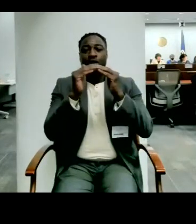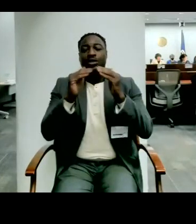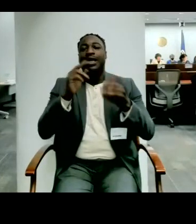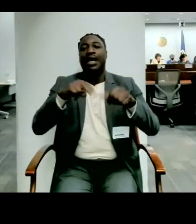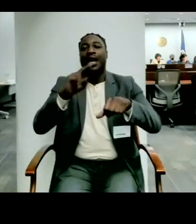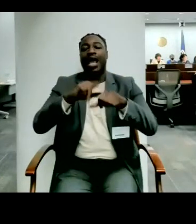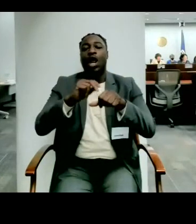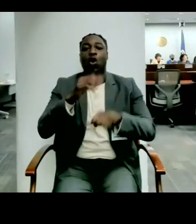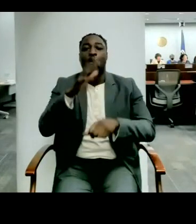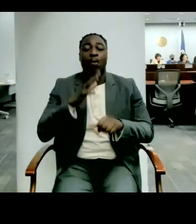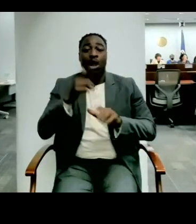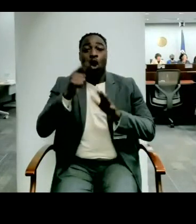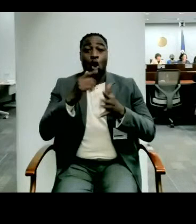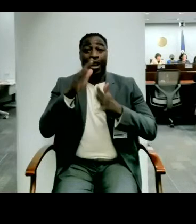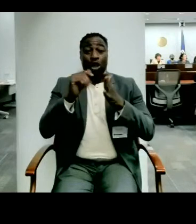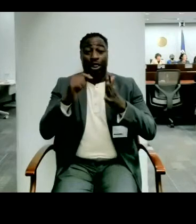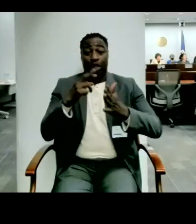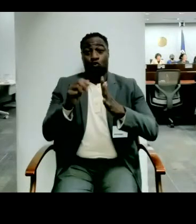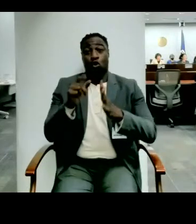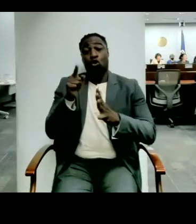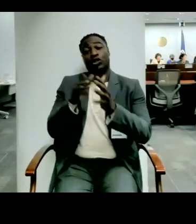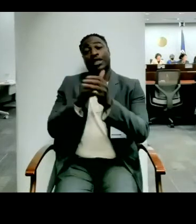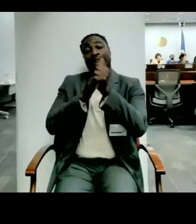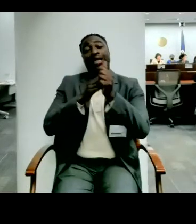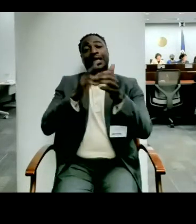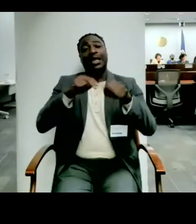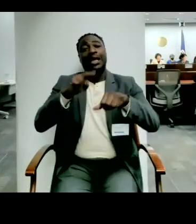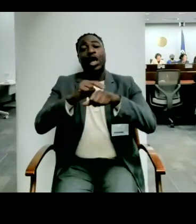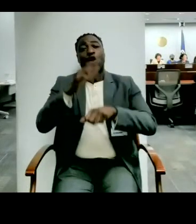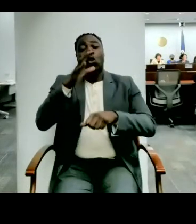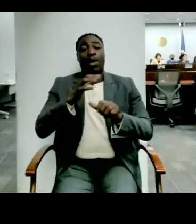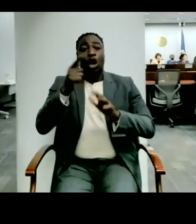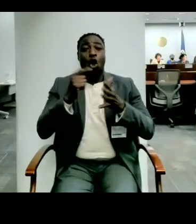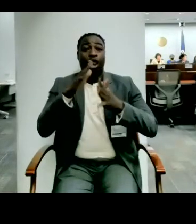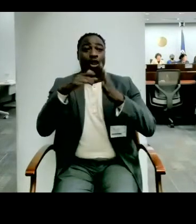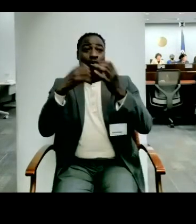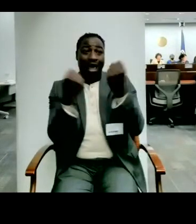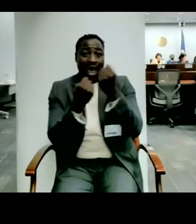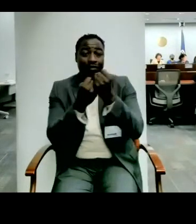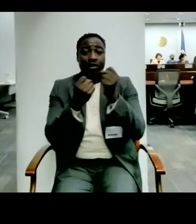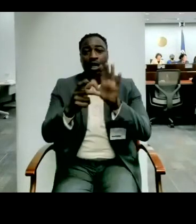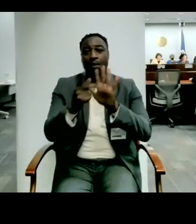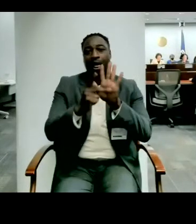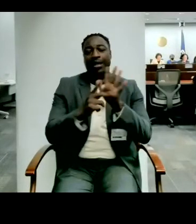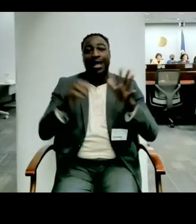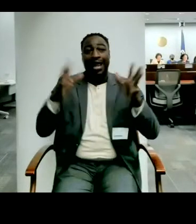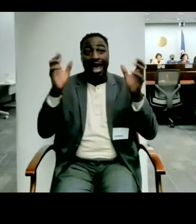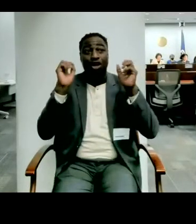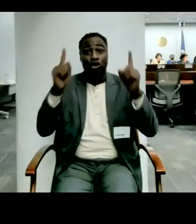In this role she leads the National Women's Law Centers advocacy, policy and education efforts.